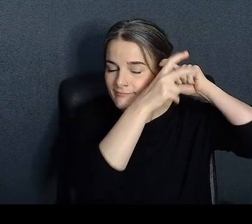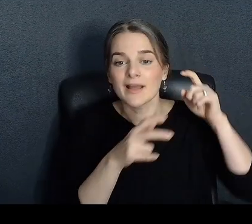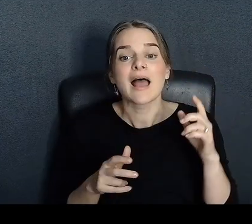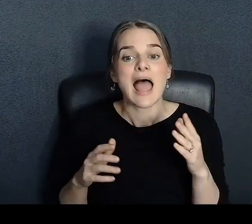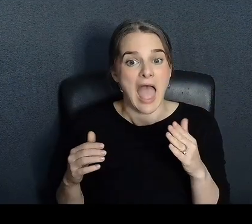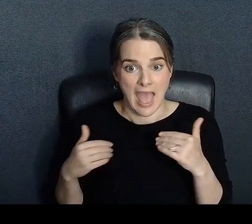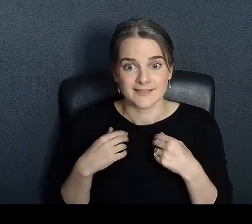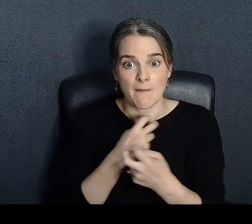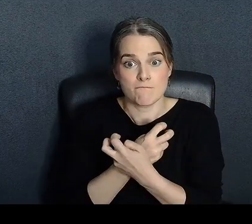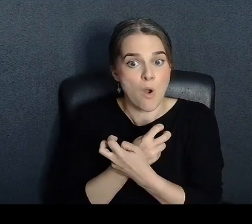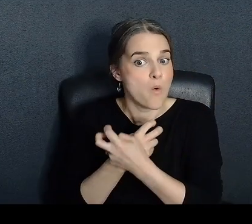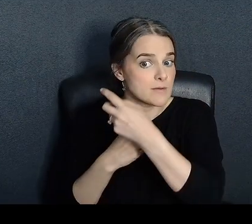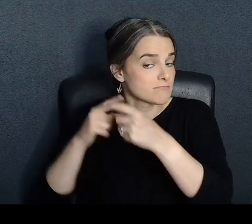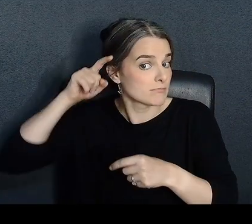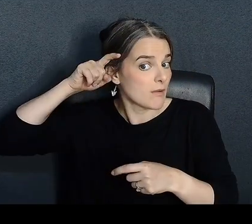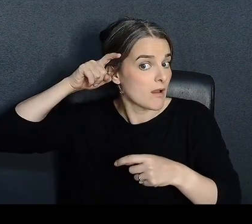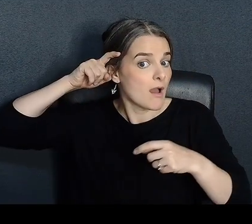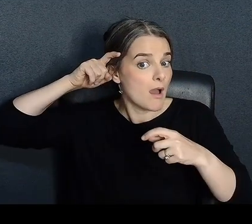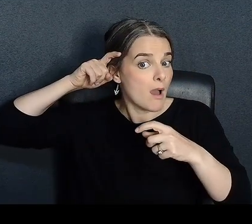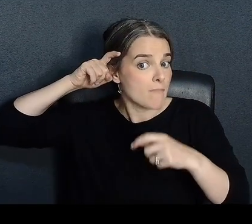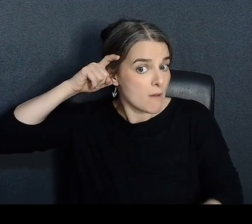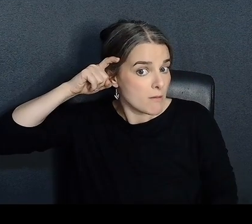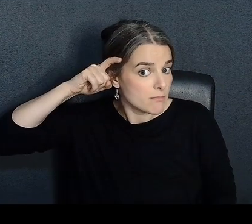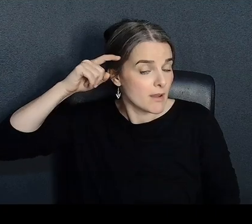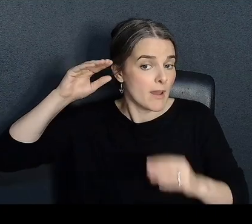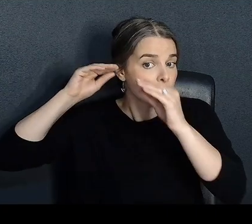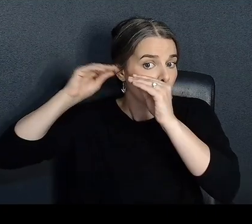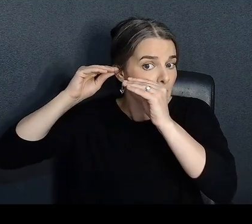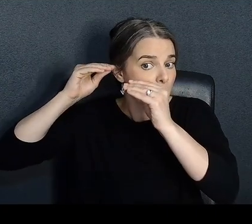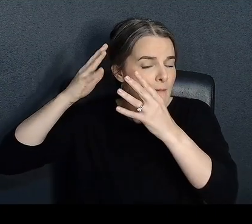And that's what the sounds passes through.